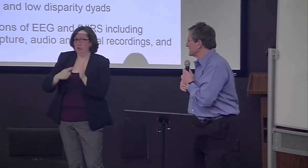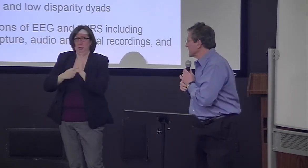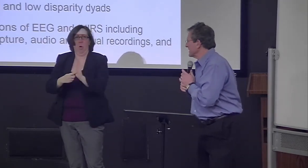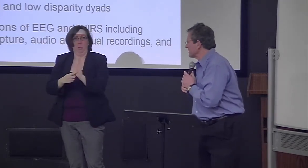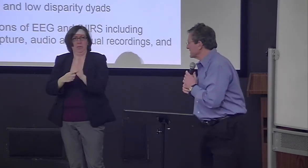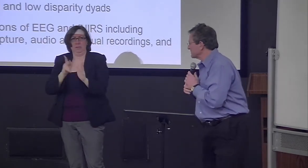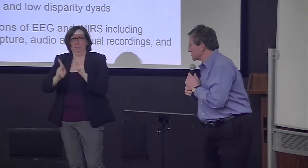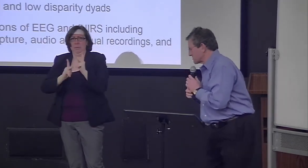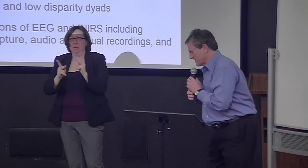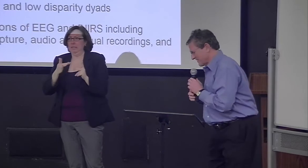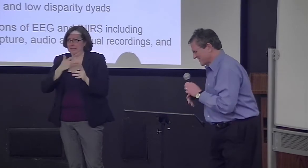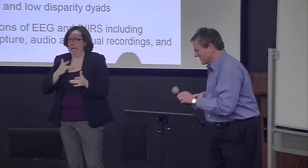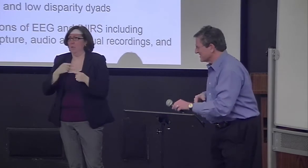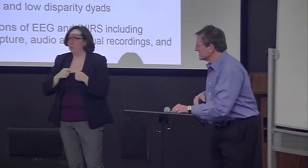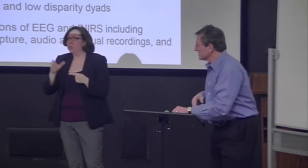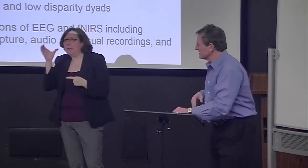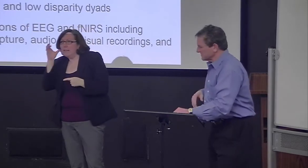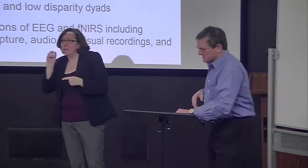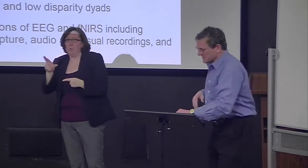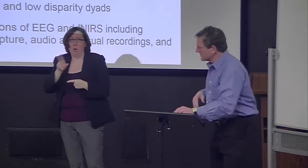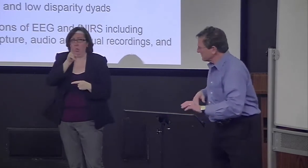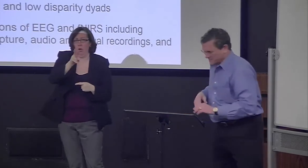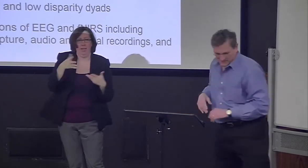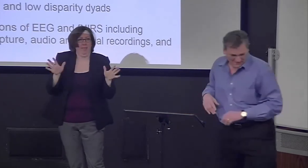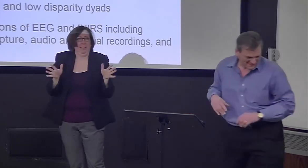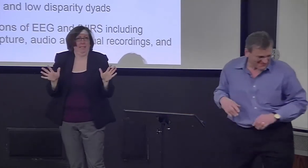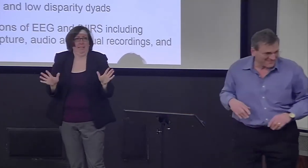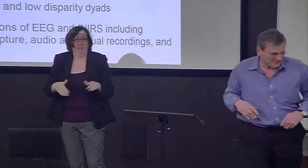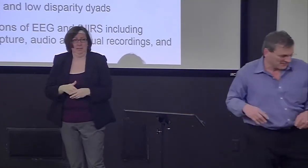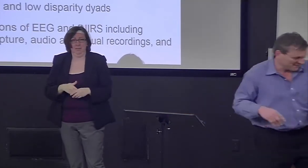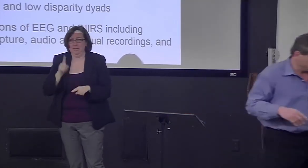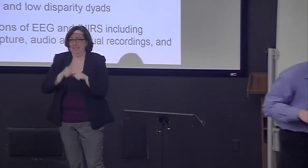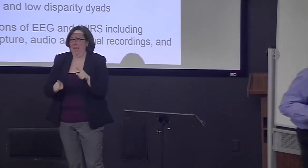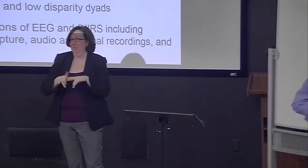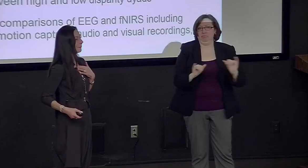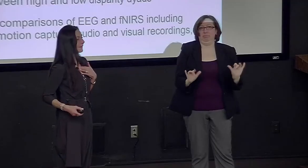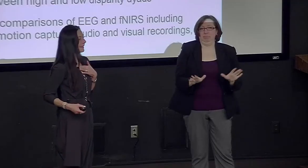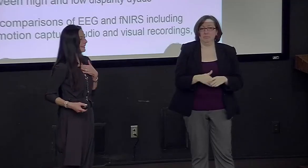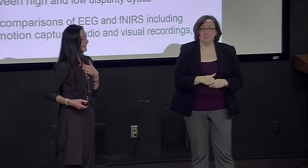to analyze for sure. - Yeah, that's right. Okay.